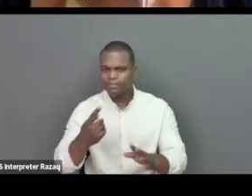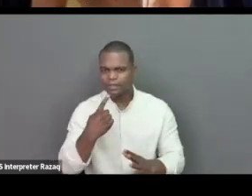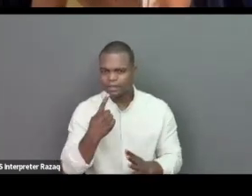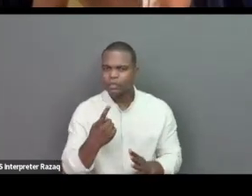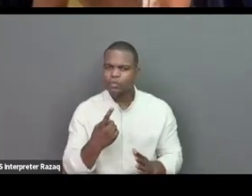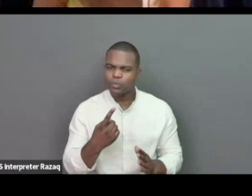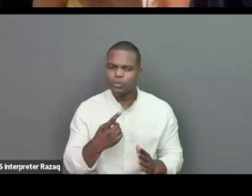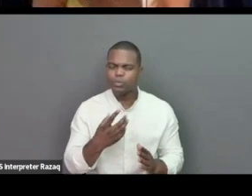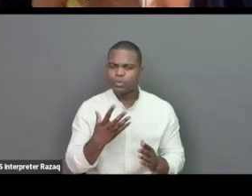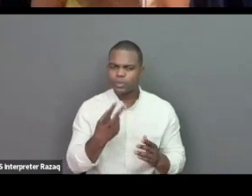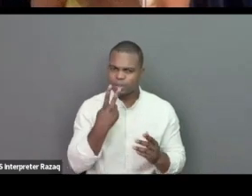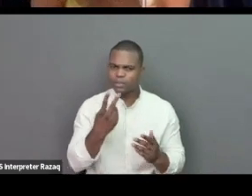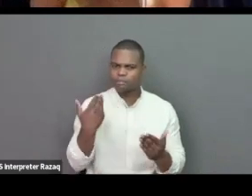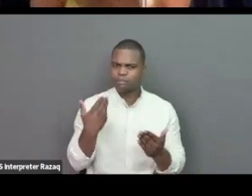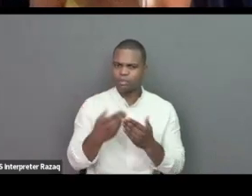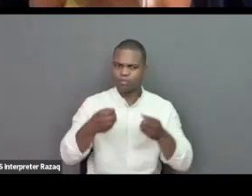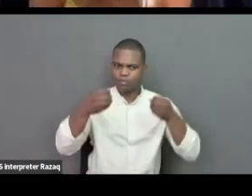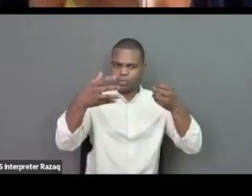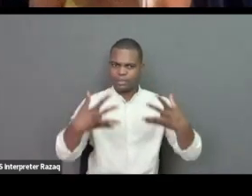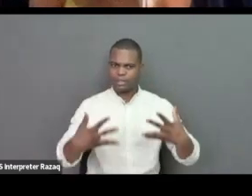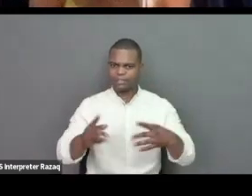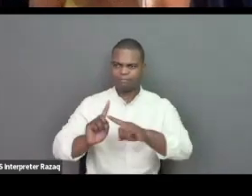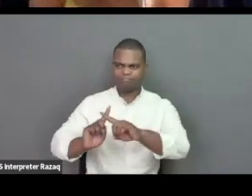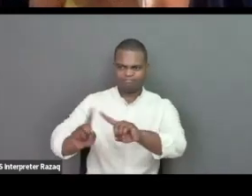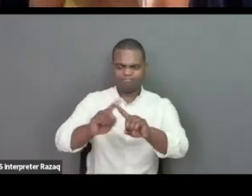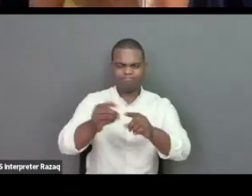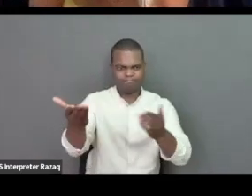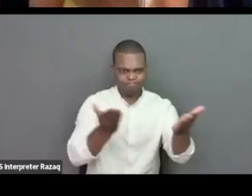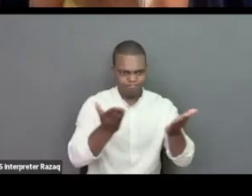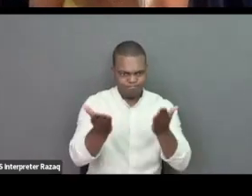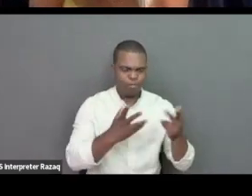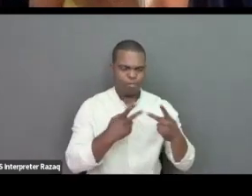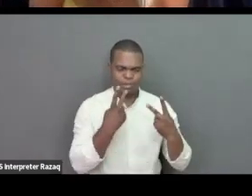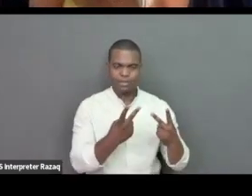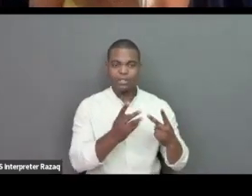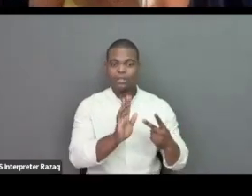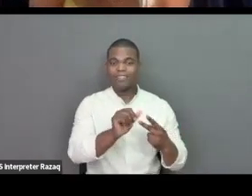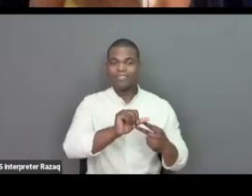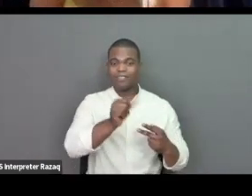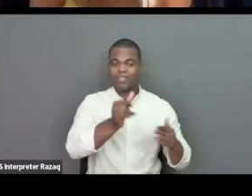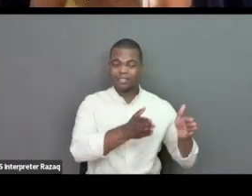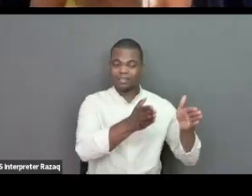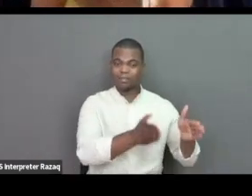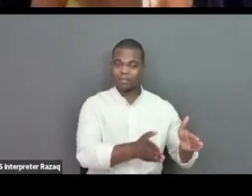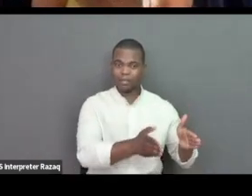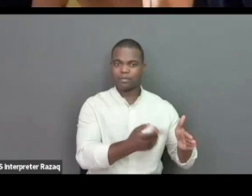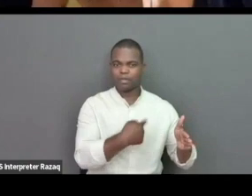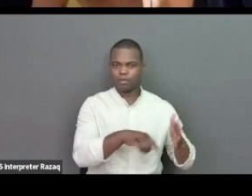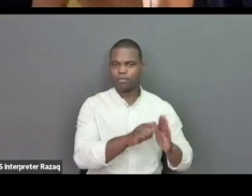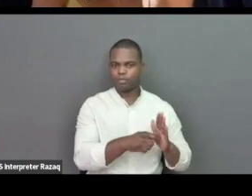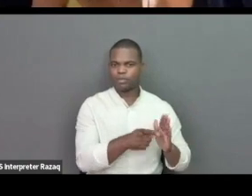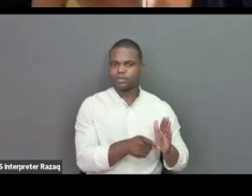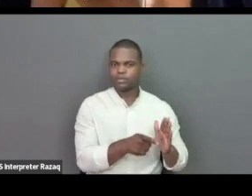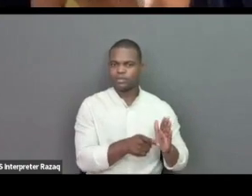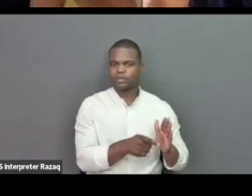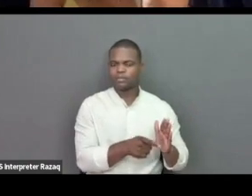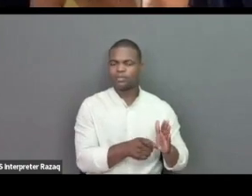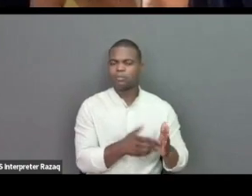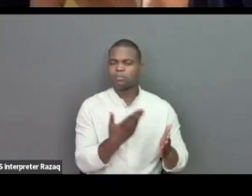So, Ondrej, I ask you to read the deliverables first. But really, we absolutely do not have any numbers